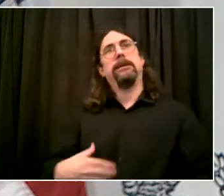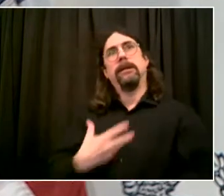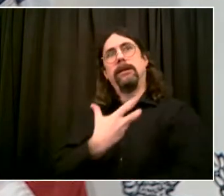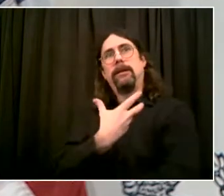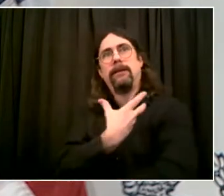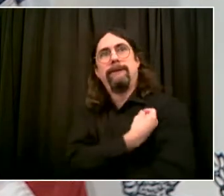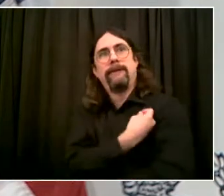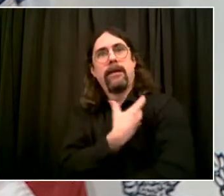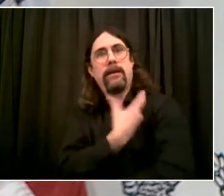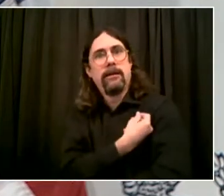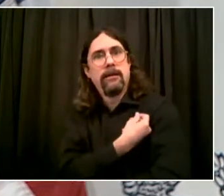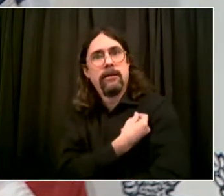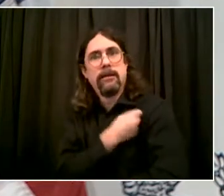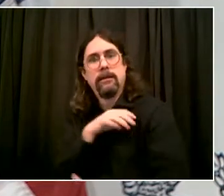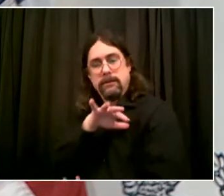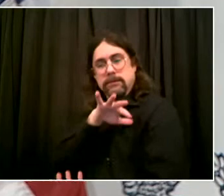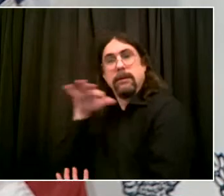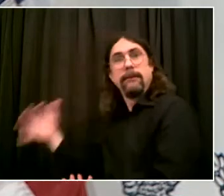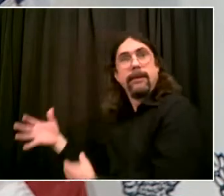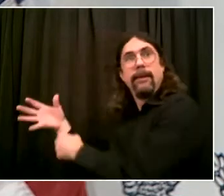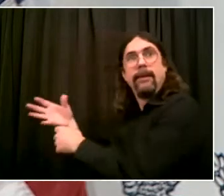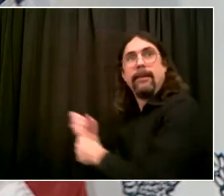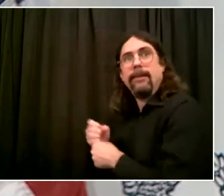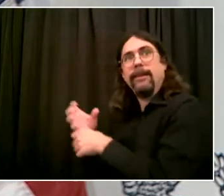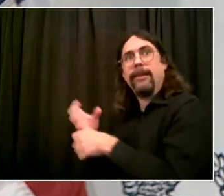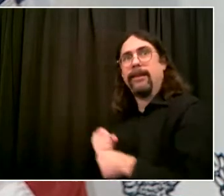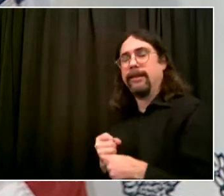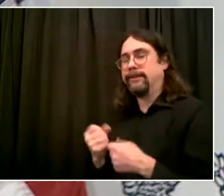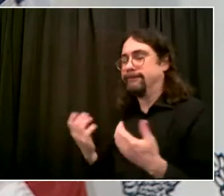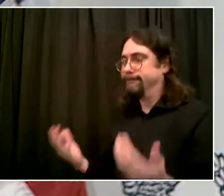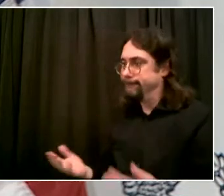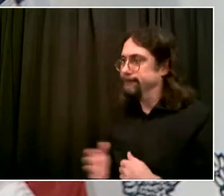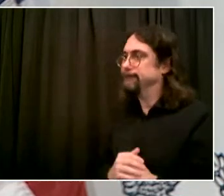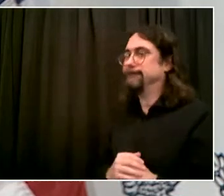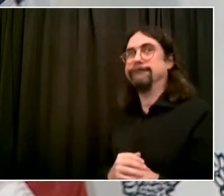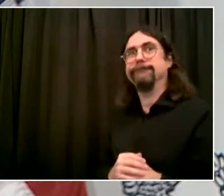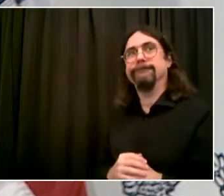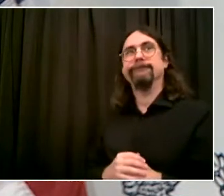VACCINE AND THE SUPPLY QUESTIONS , WE ARE